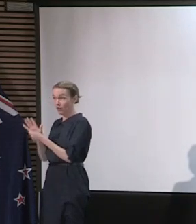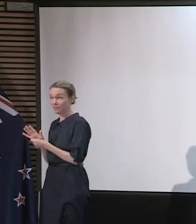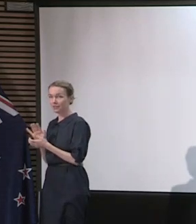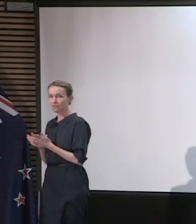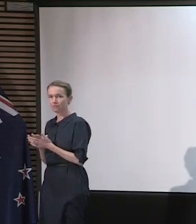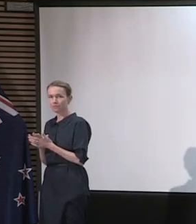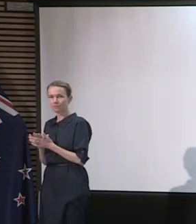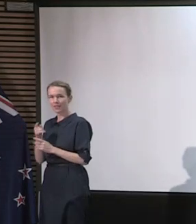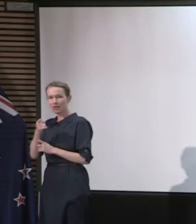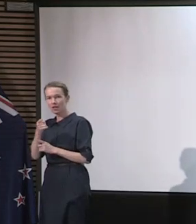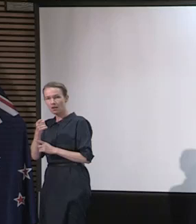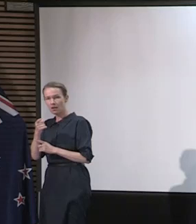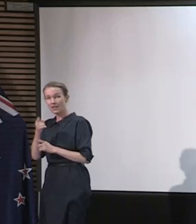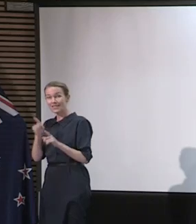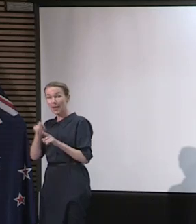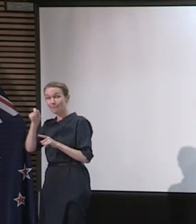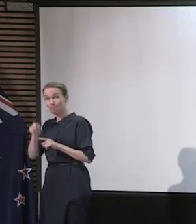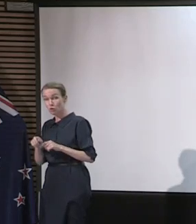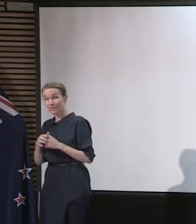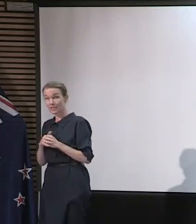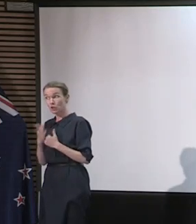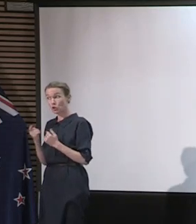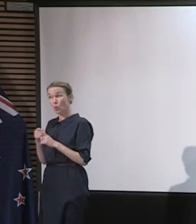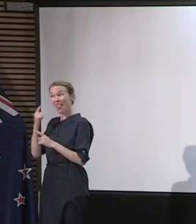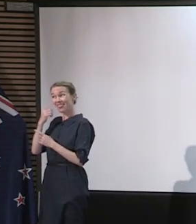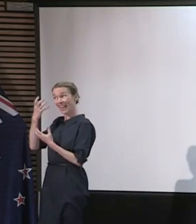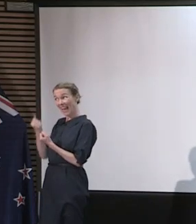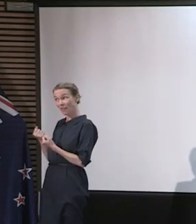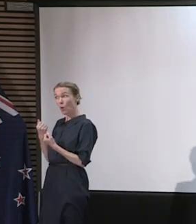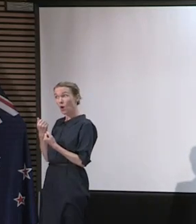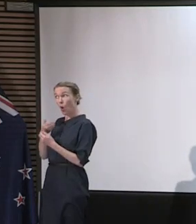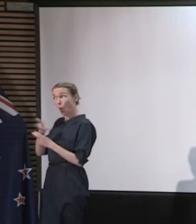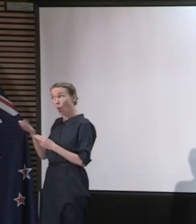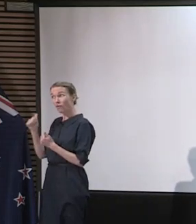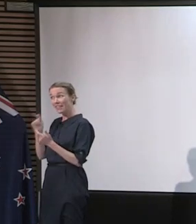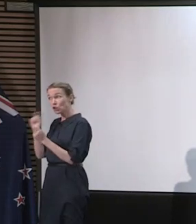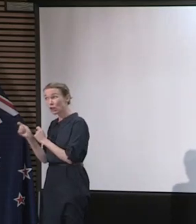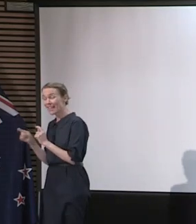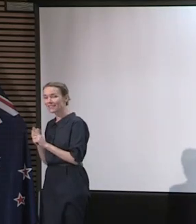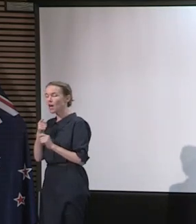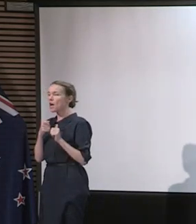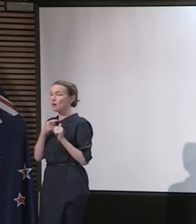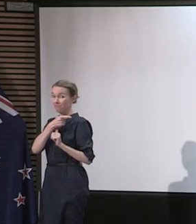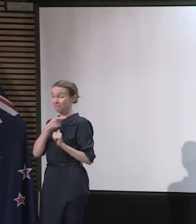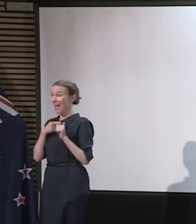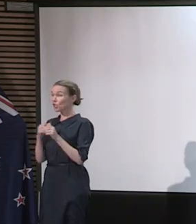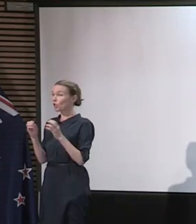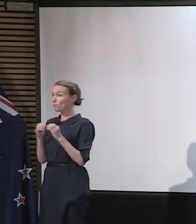case and it is treated and managed as if it was a case.